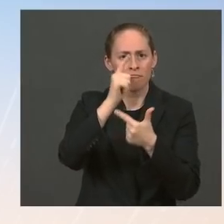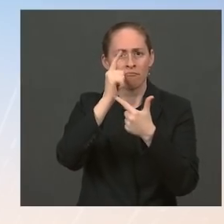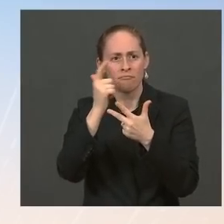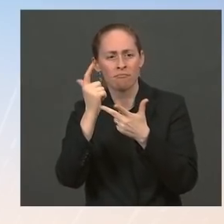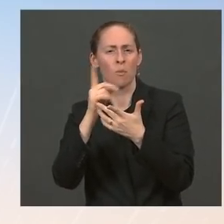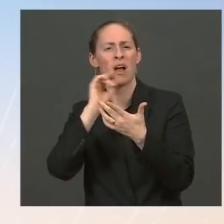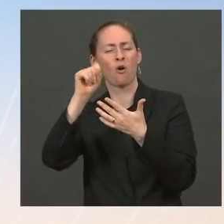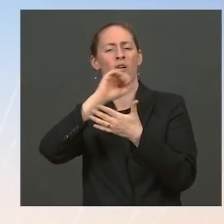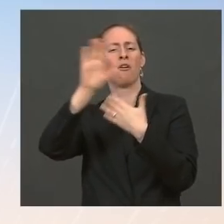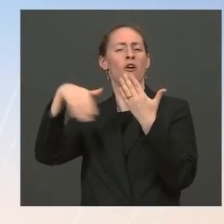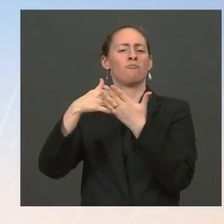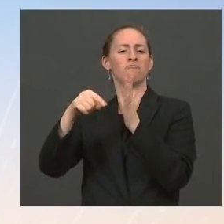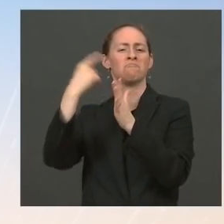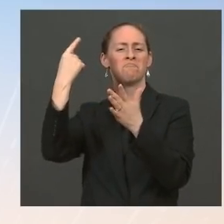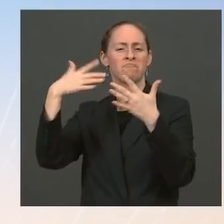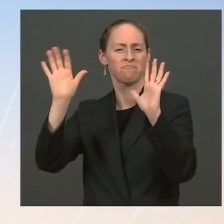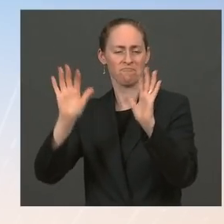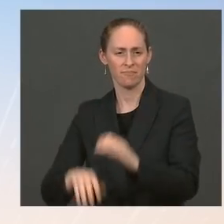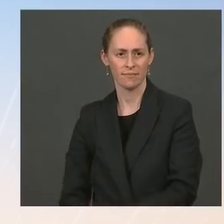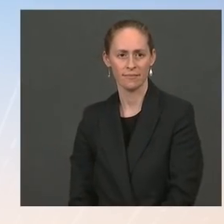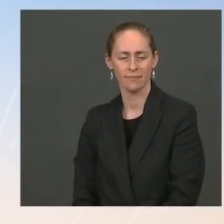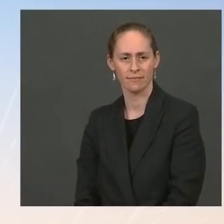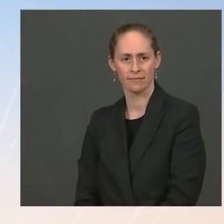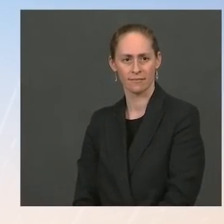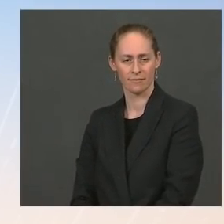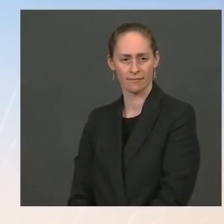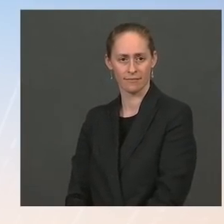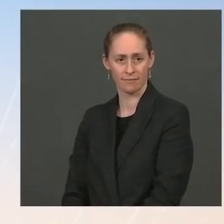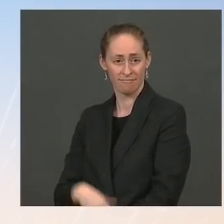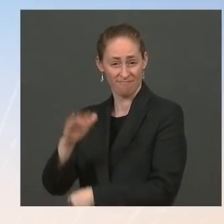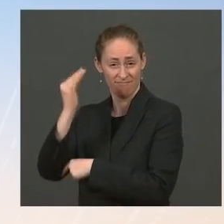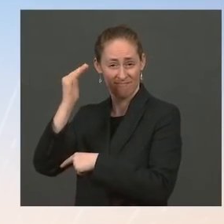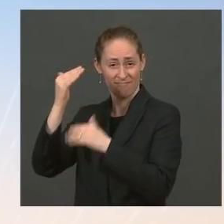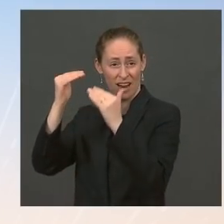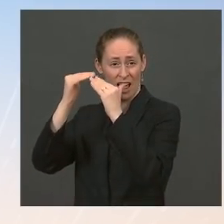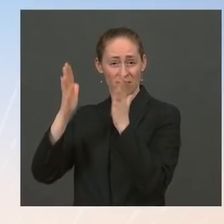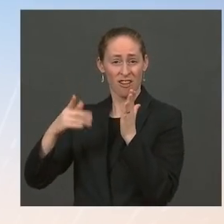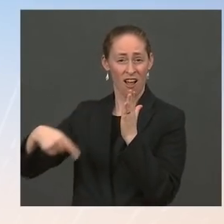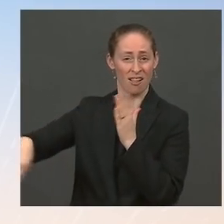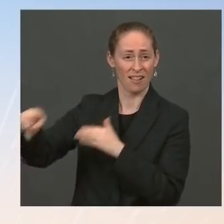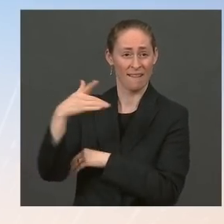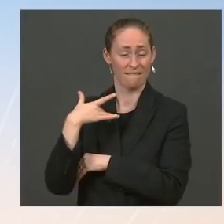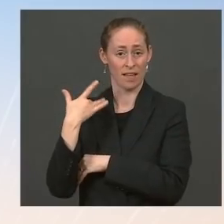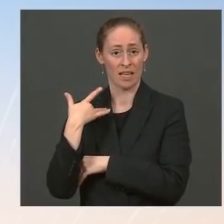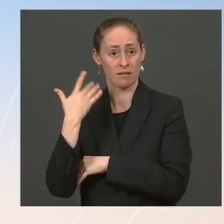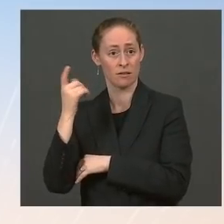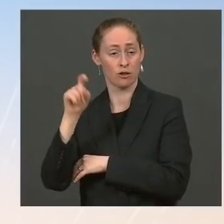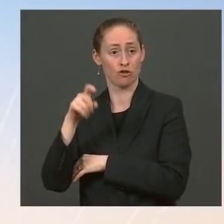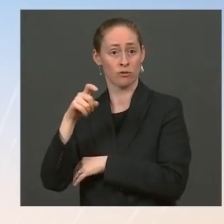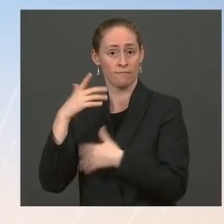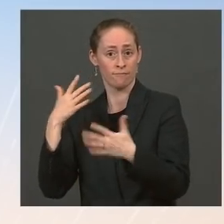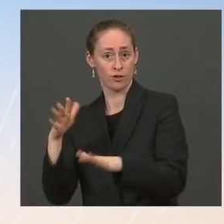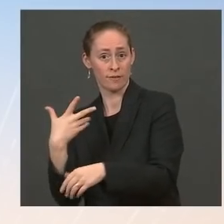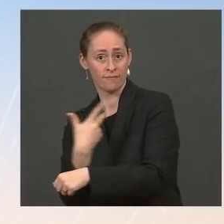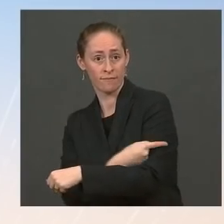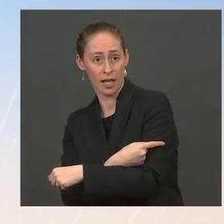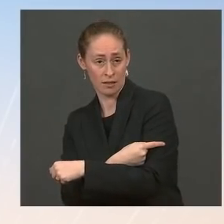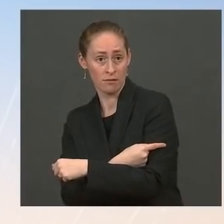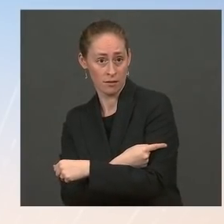that that should be done nationwide? Does the President think that all adults should be getting their booster shots now? Ms. Psaki: Well, there's a process that is underway, as you know.